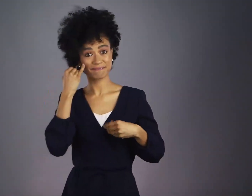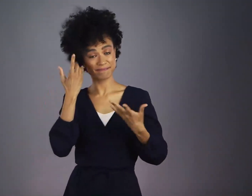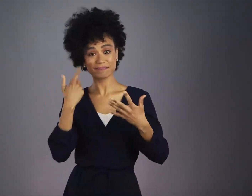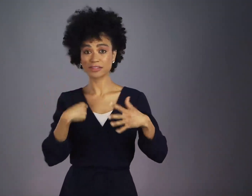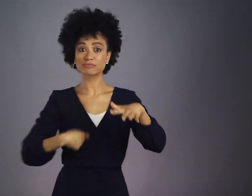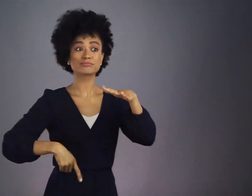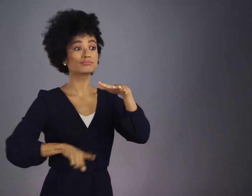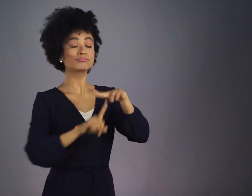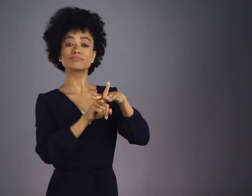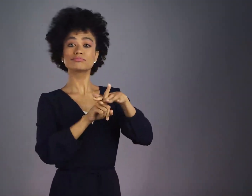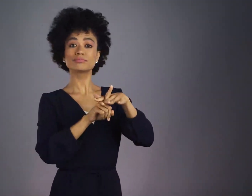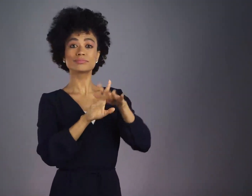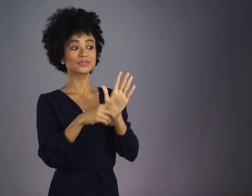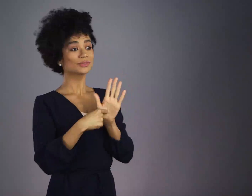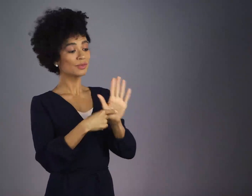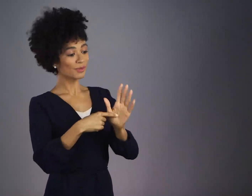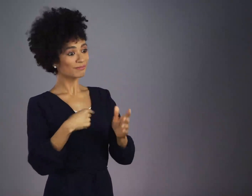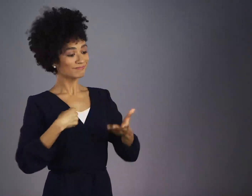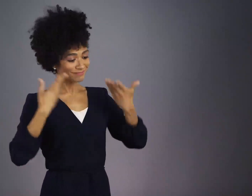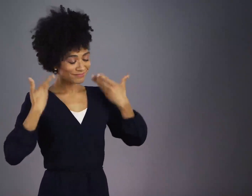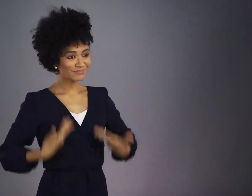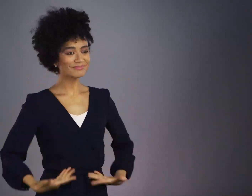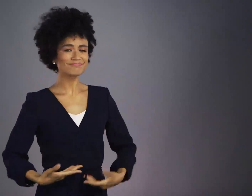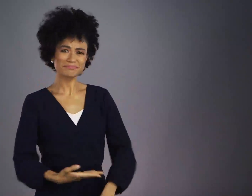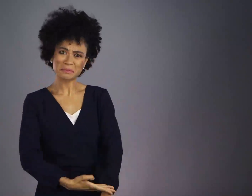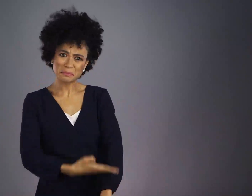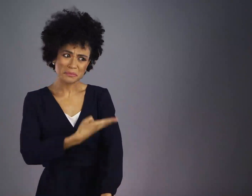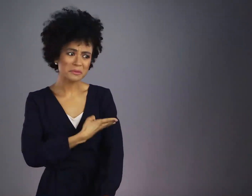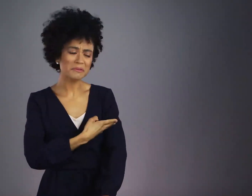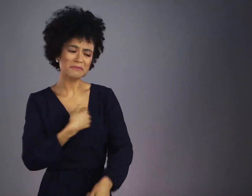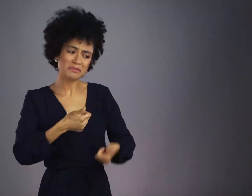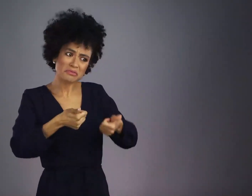He is going to be more interested in a demonstration of good will